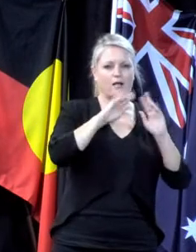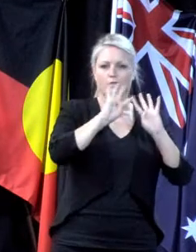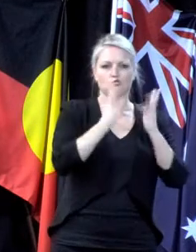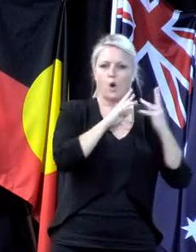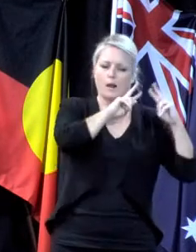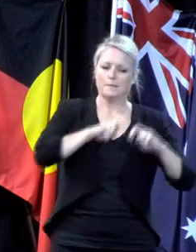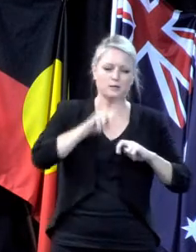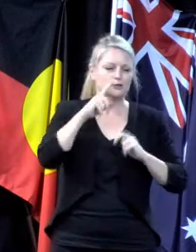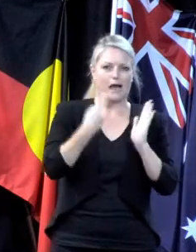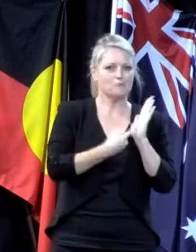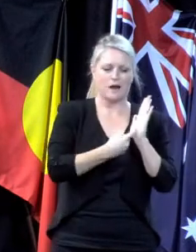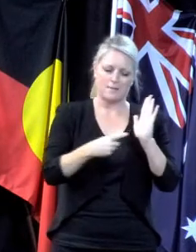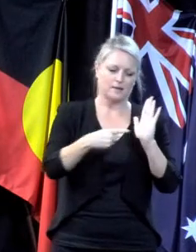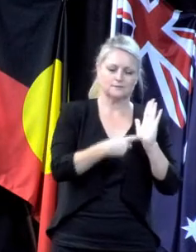Just from 9:00 to 3:00. That’s okay.